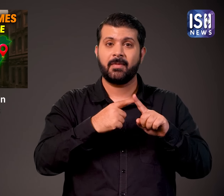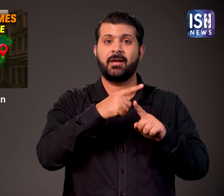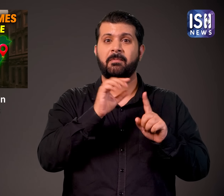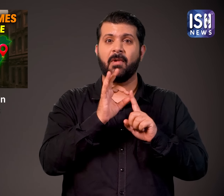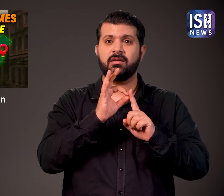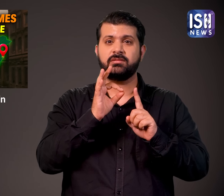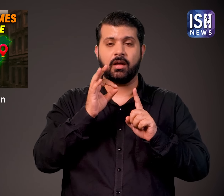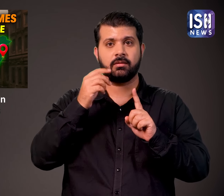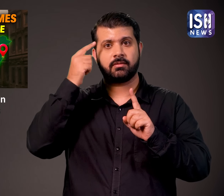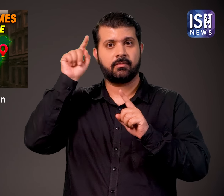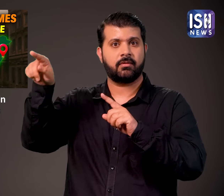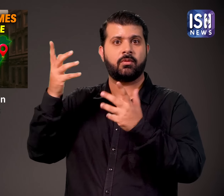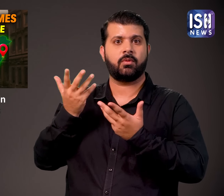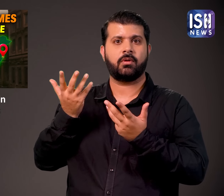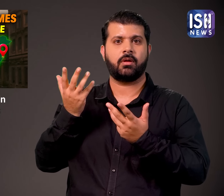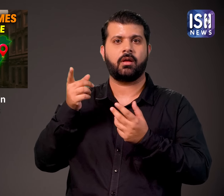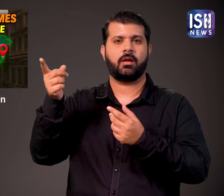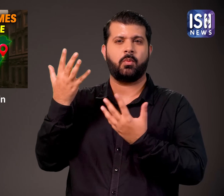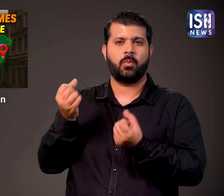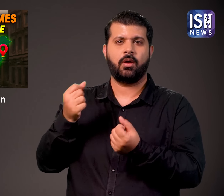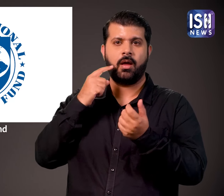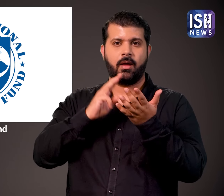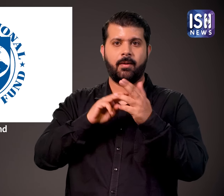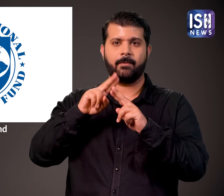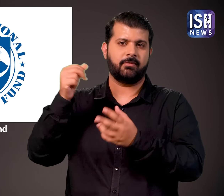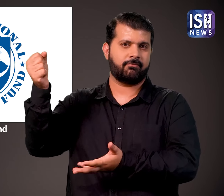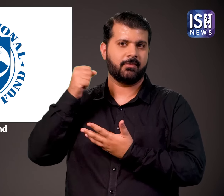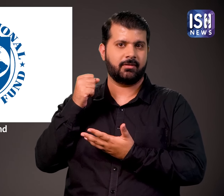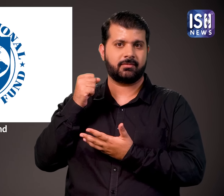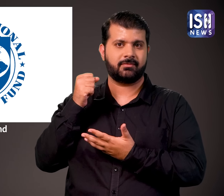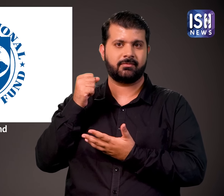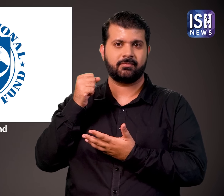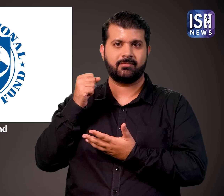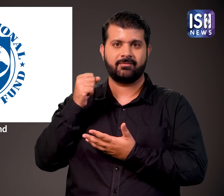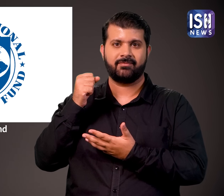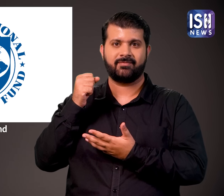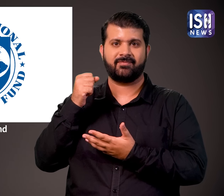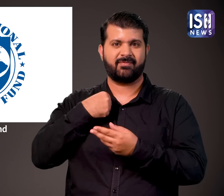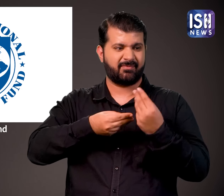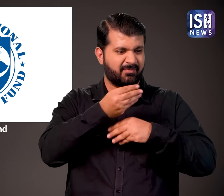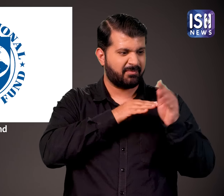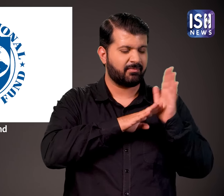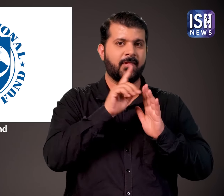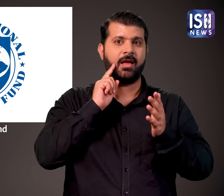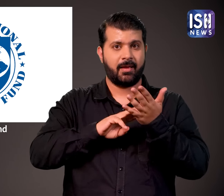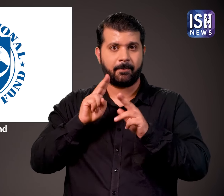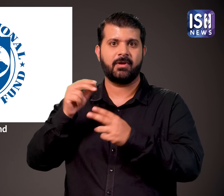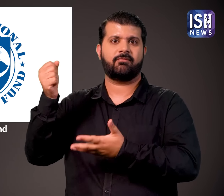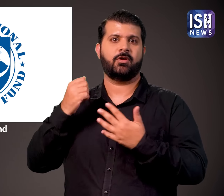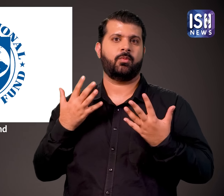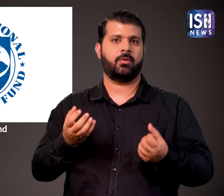Pakistan also depends heavily on financial help from the International Monetary Fund (IMF).